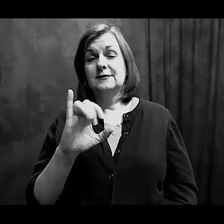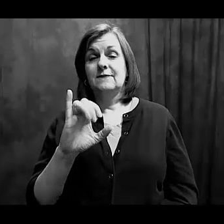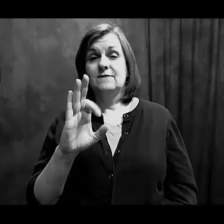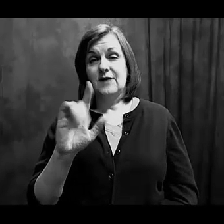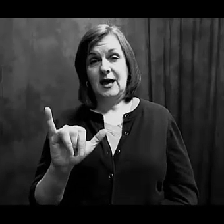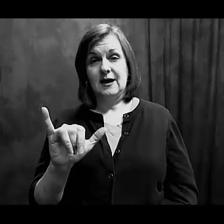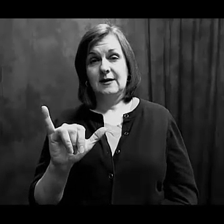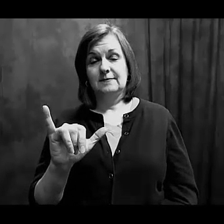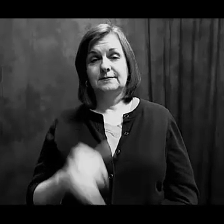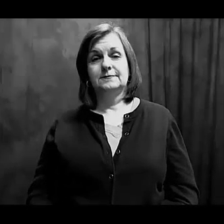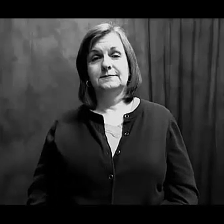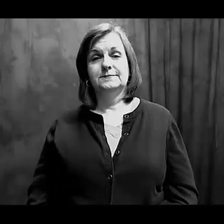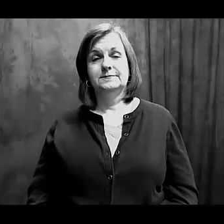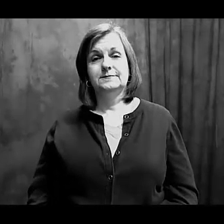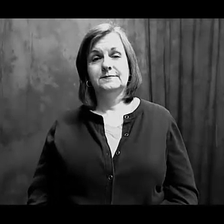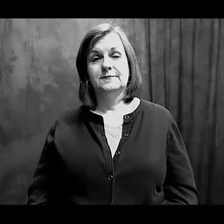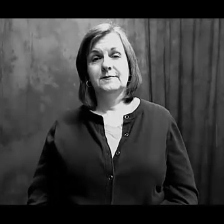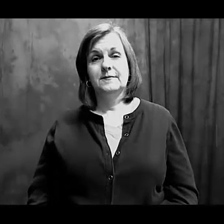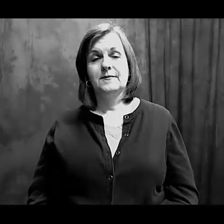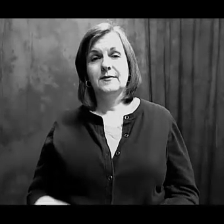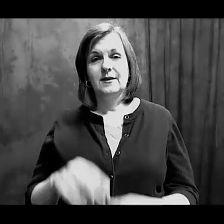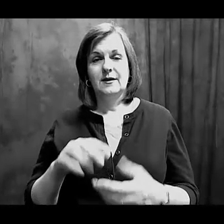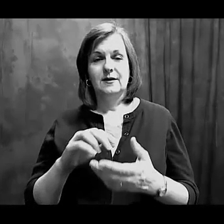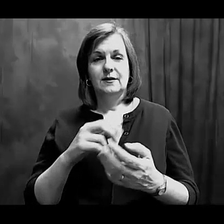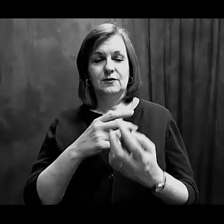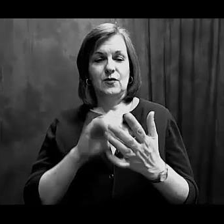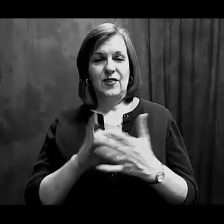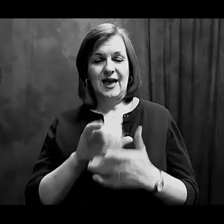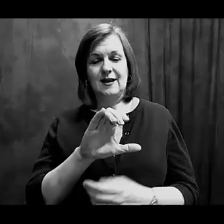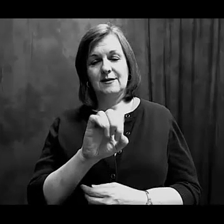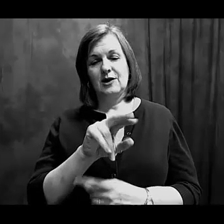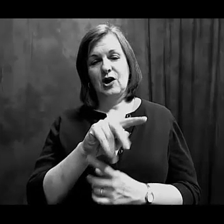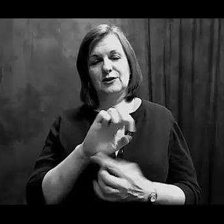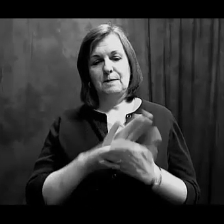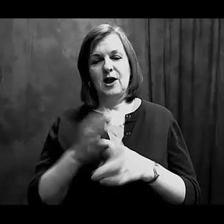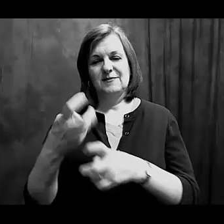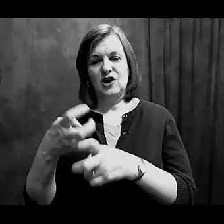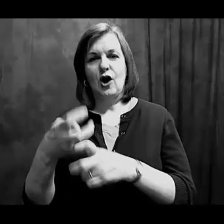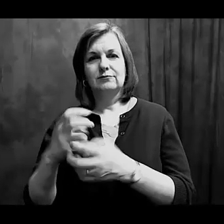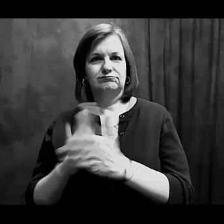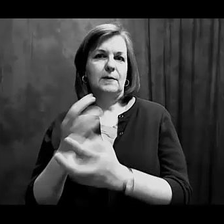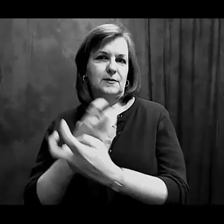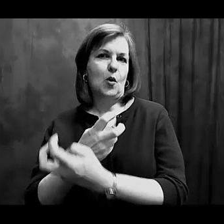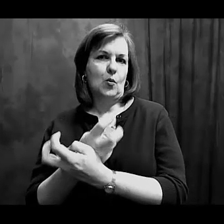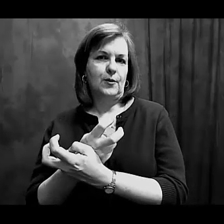now what we look at with bone tissue is taking cartilage